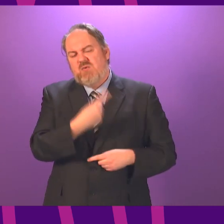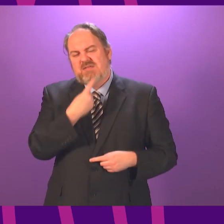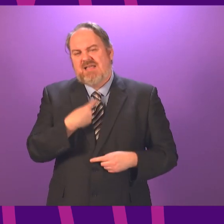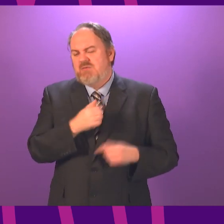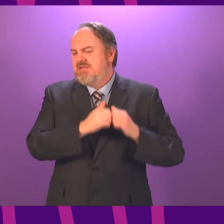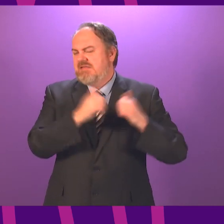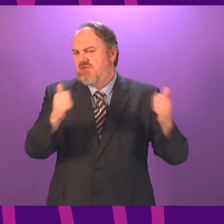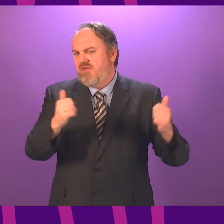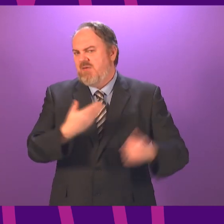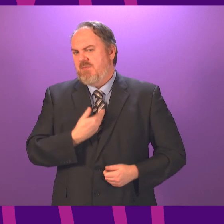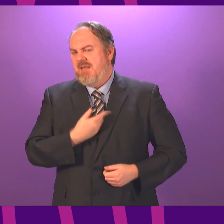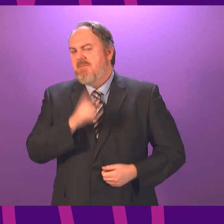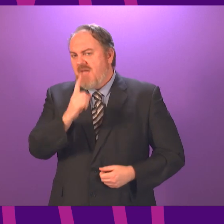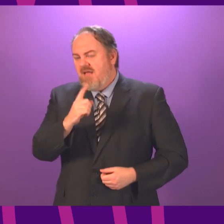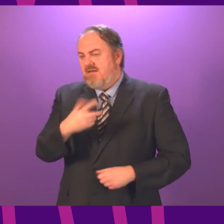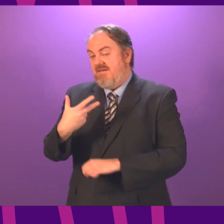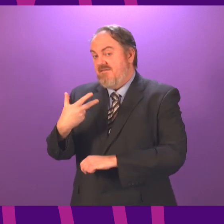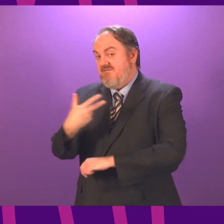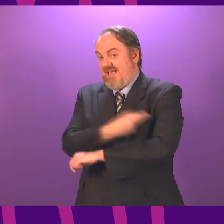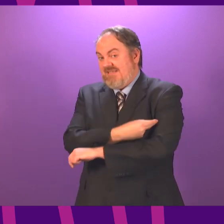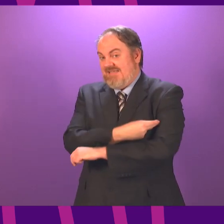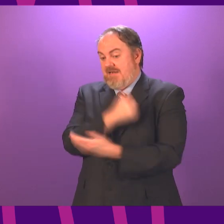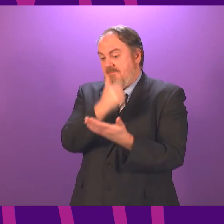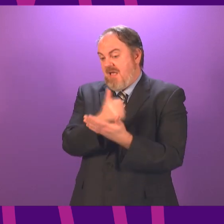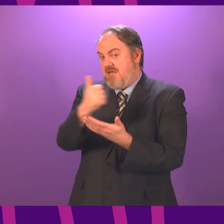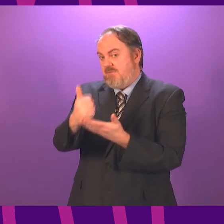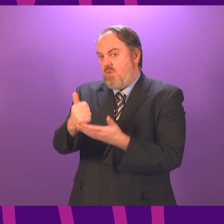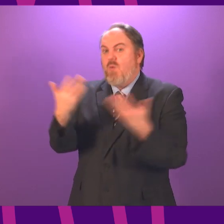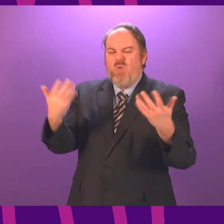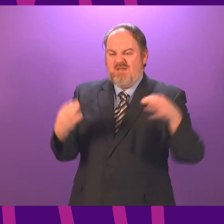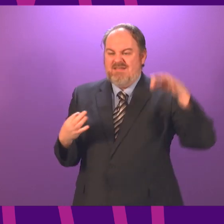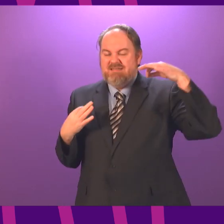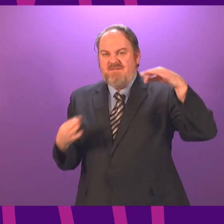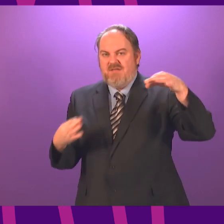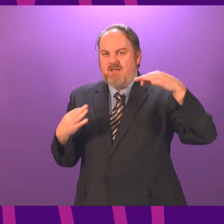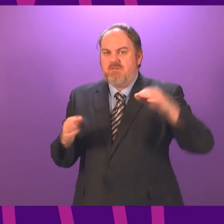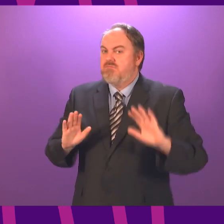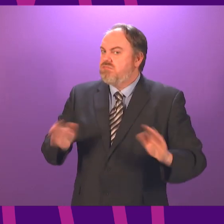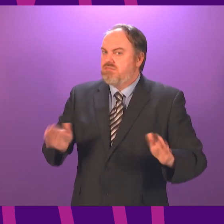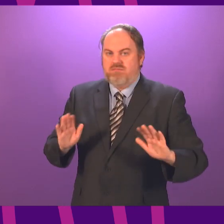the First Minister that vaccine passports or certificates will not be used to access